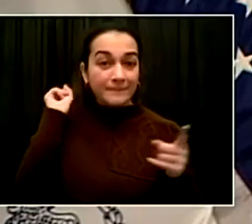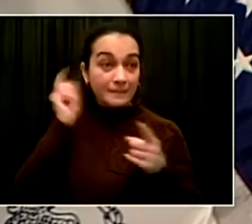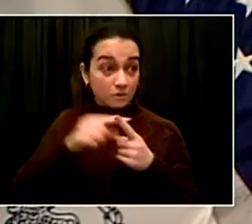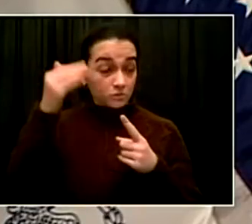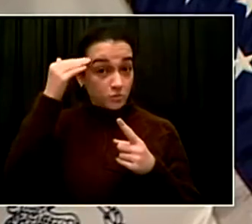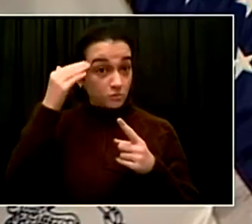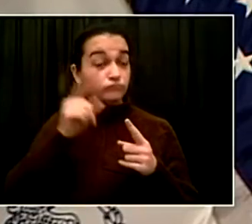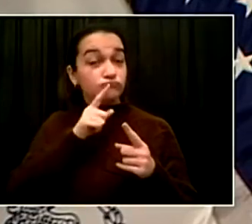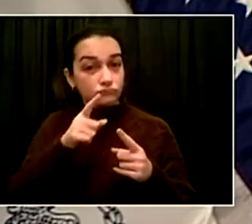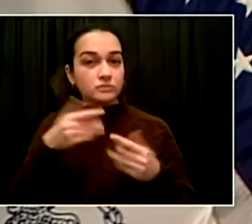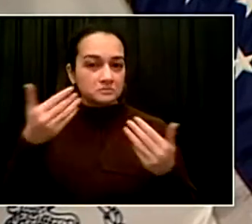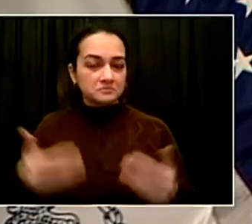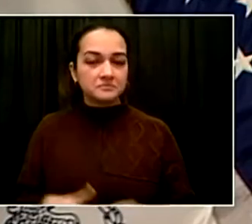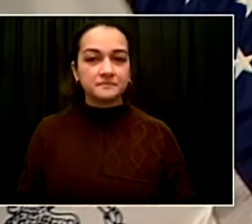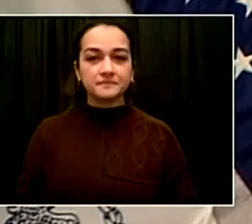TRANSMISSION, PARTICULARLY GIVEN HOW TRANSMISSIBLE OMICRON IS.